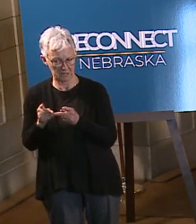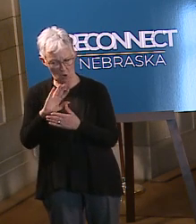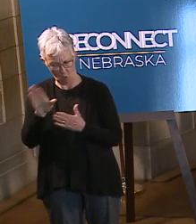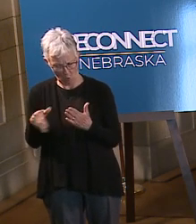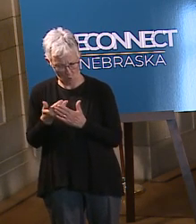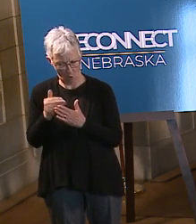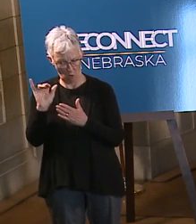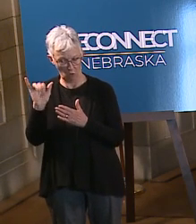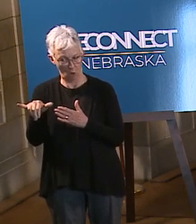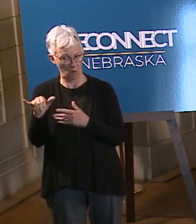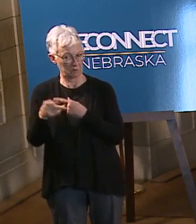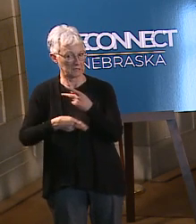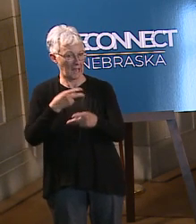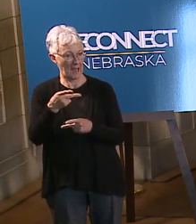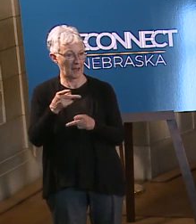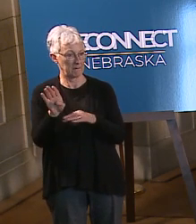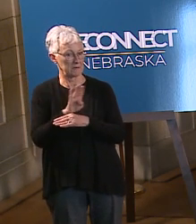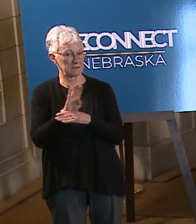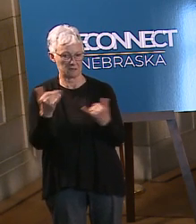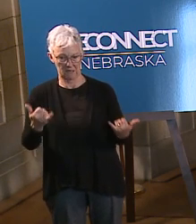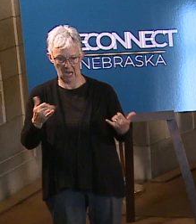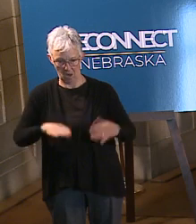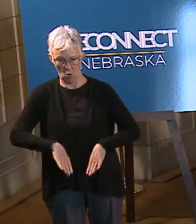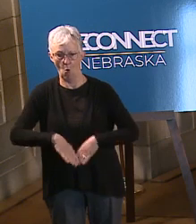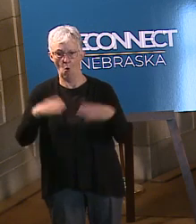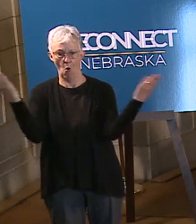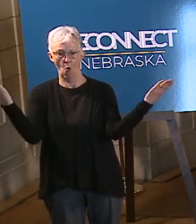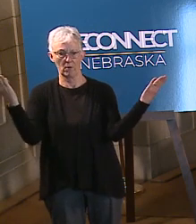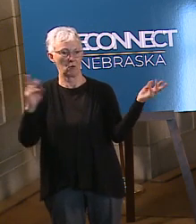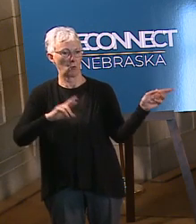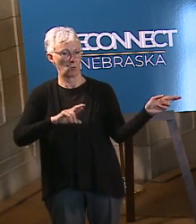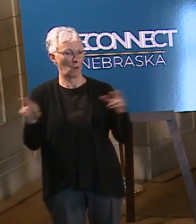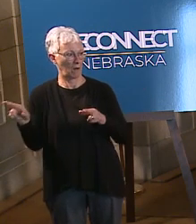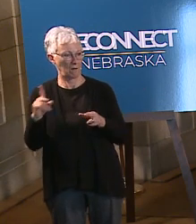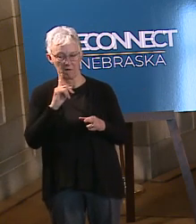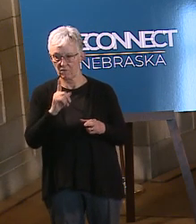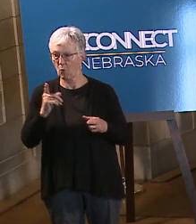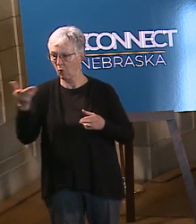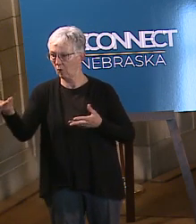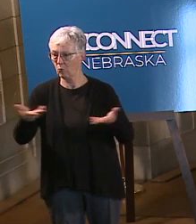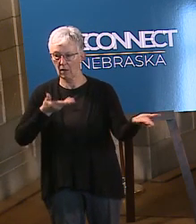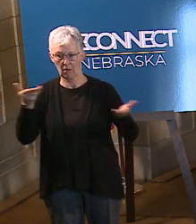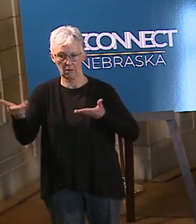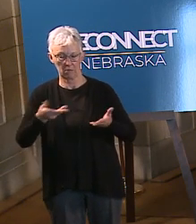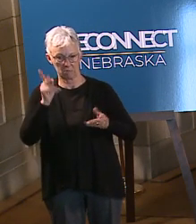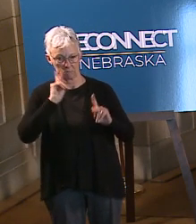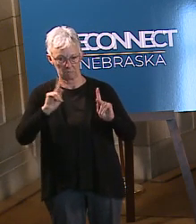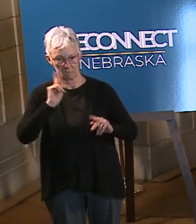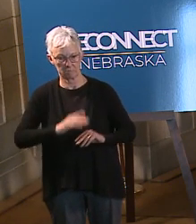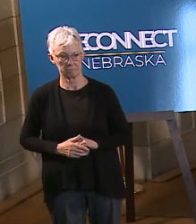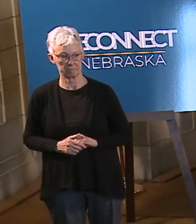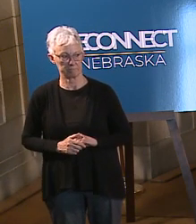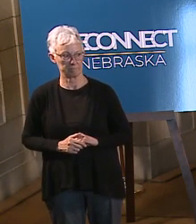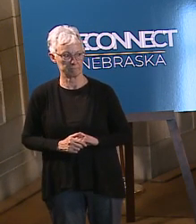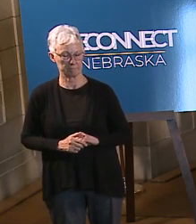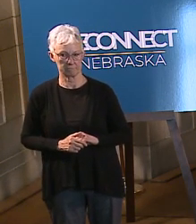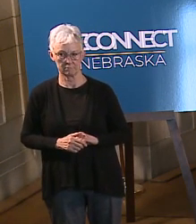BREW PUBS, WINERIES, I THINK YOU GET THE IDEA.